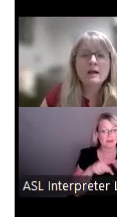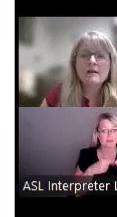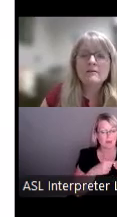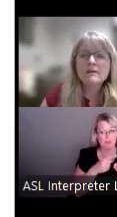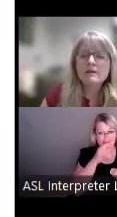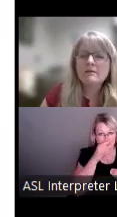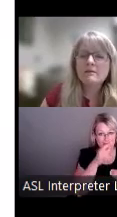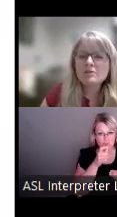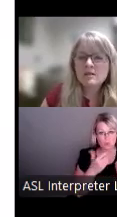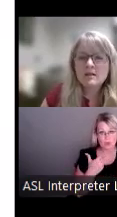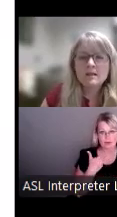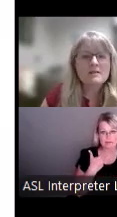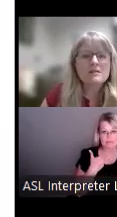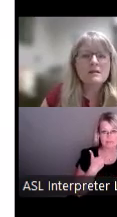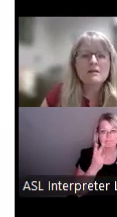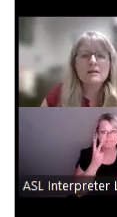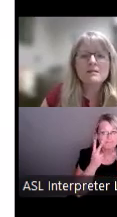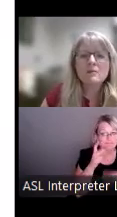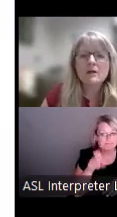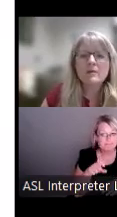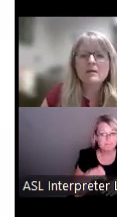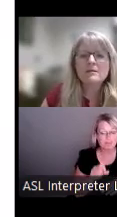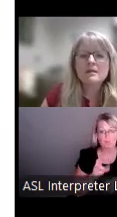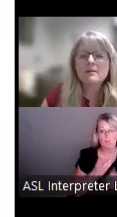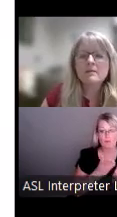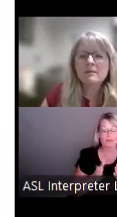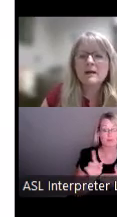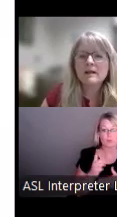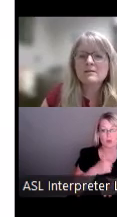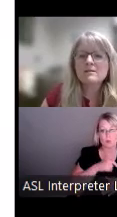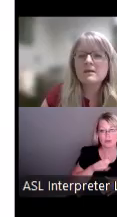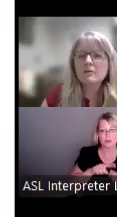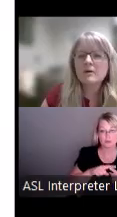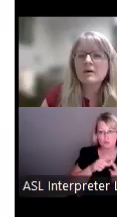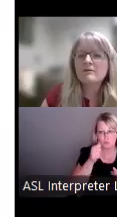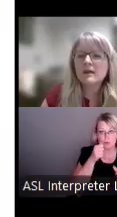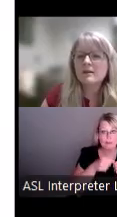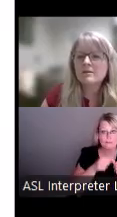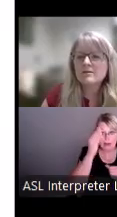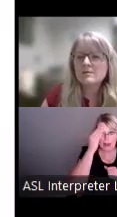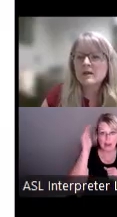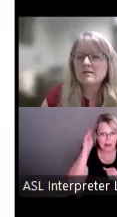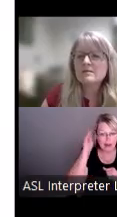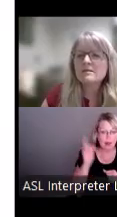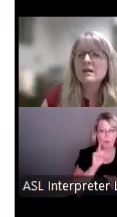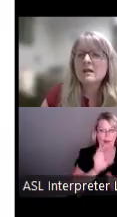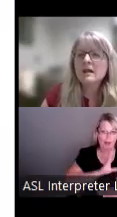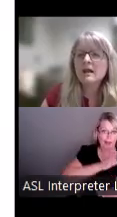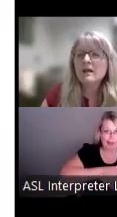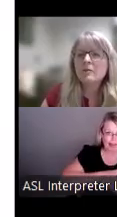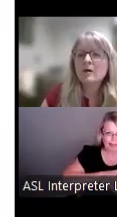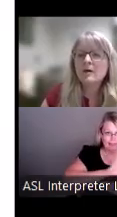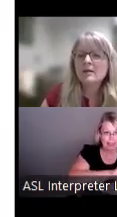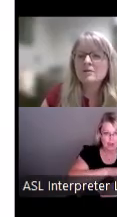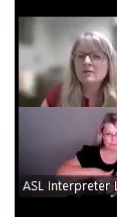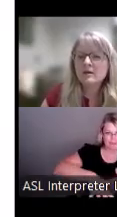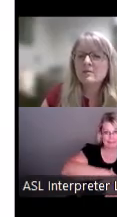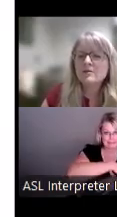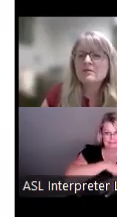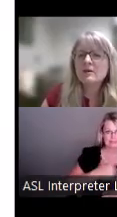have vision needs and things where we need to keep in mind that we're invading their space and we're entering the most